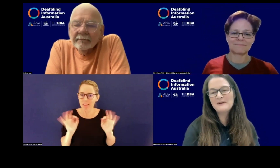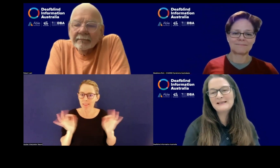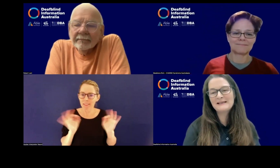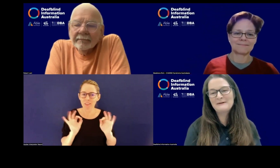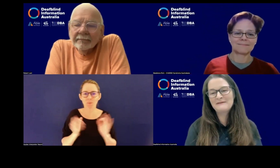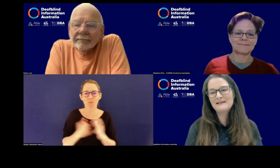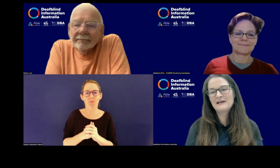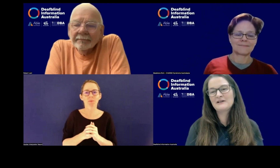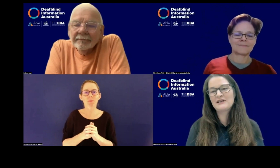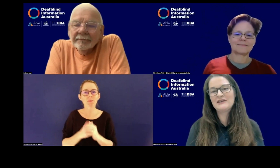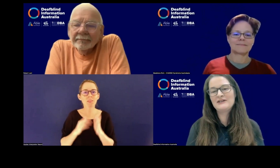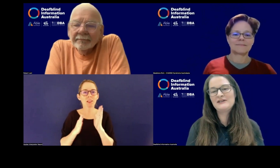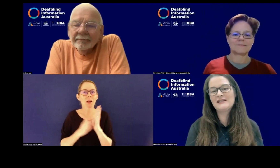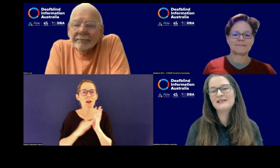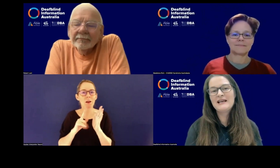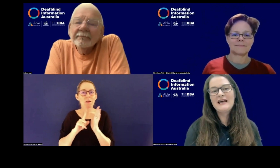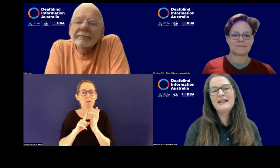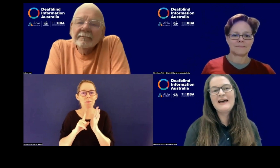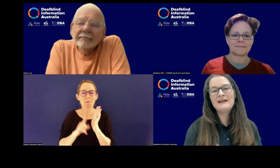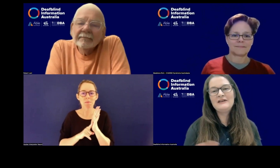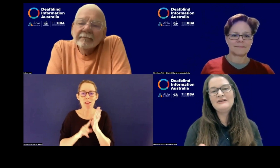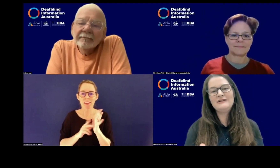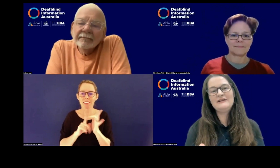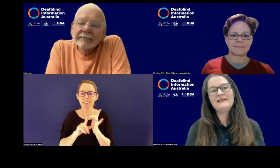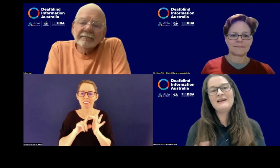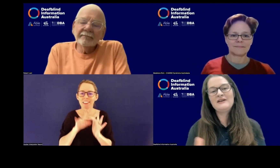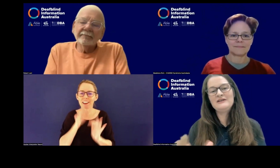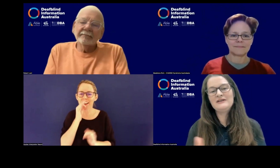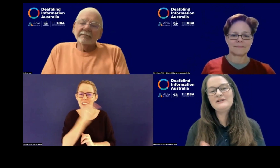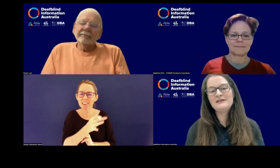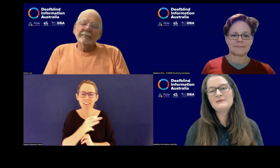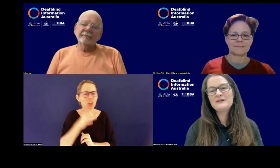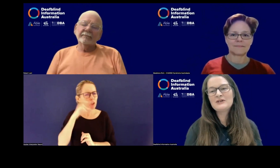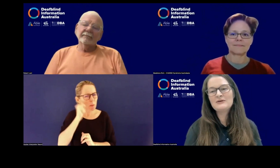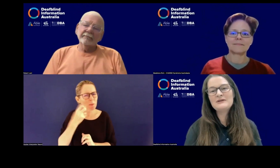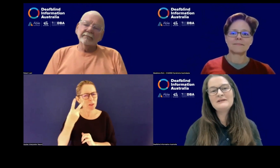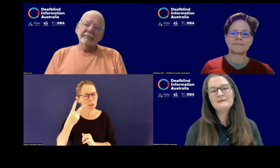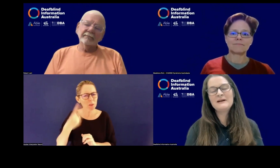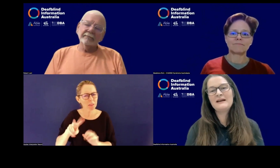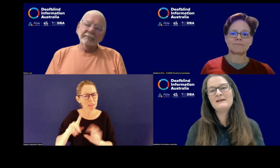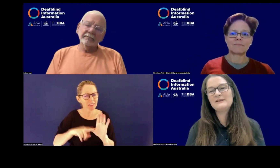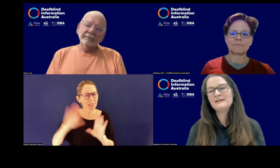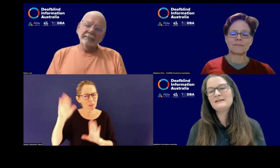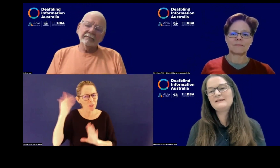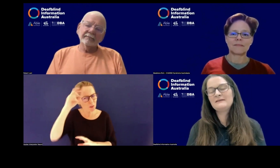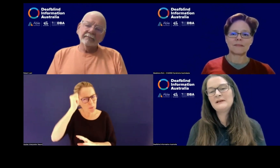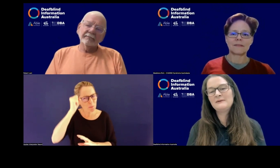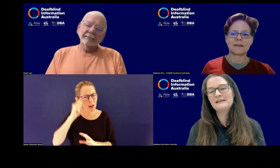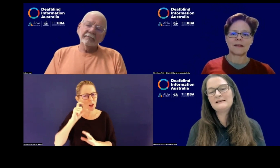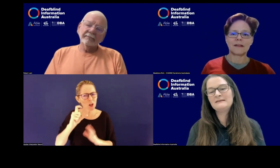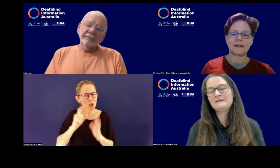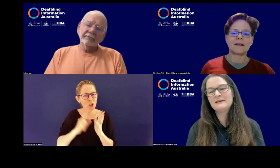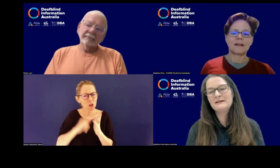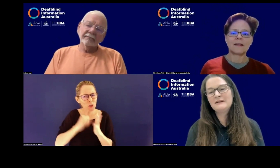when he was little?